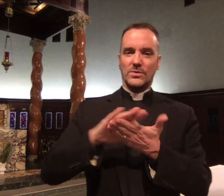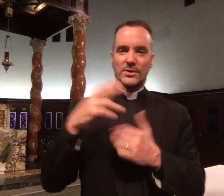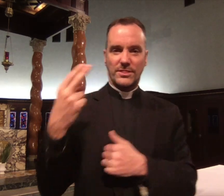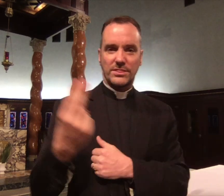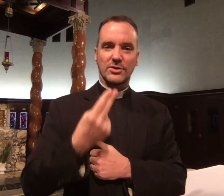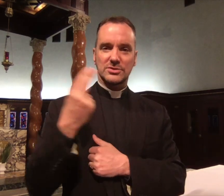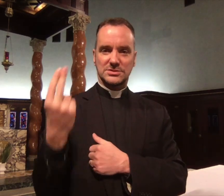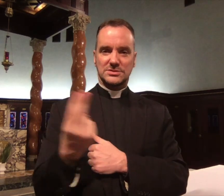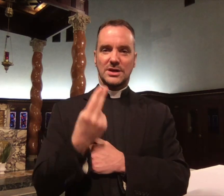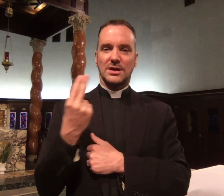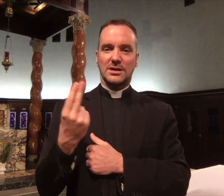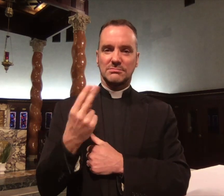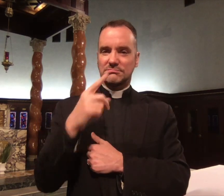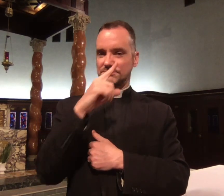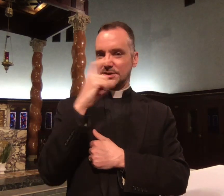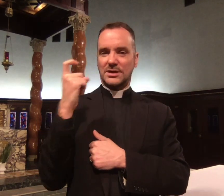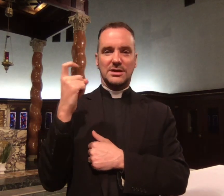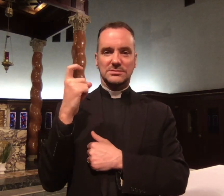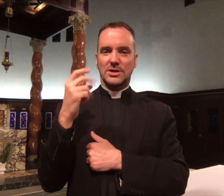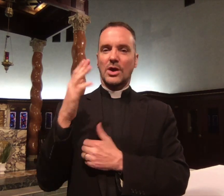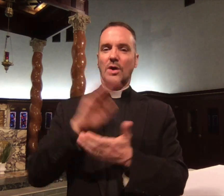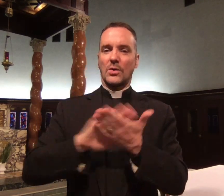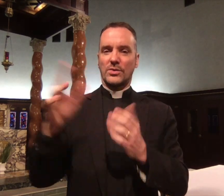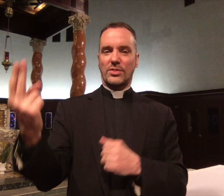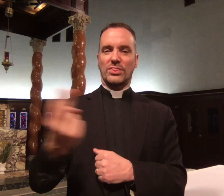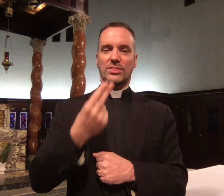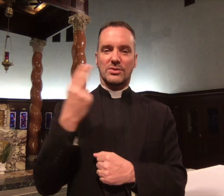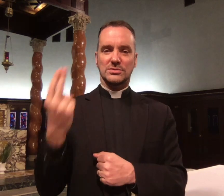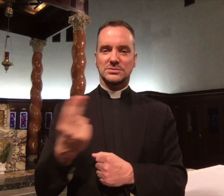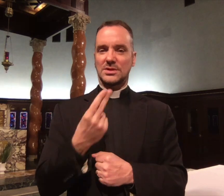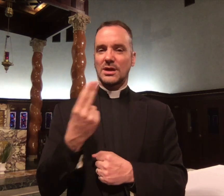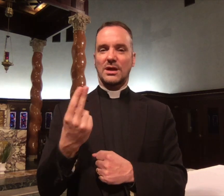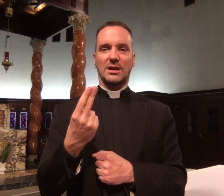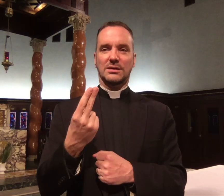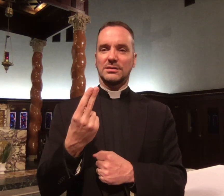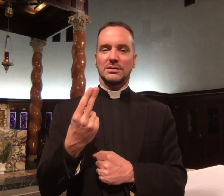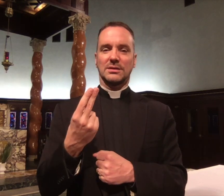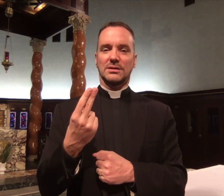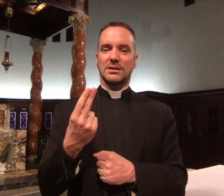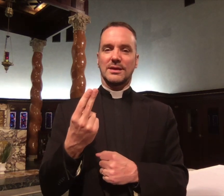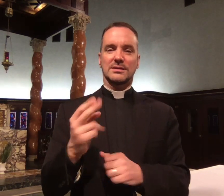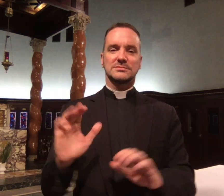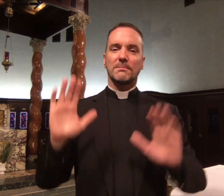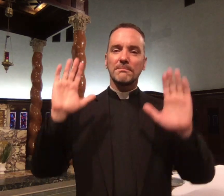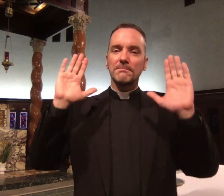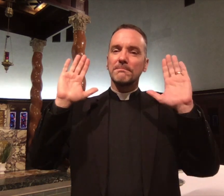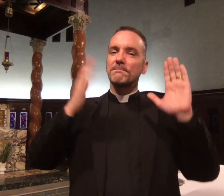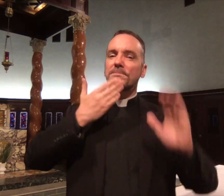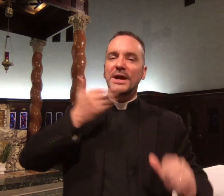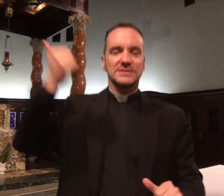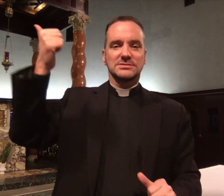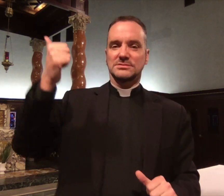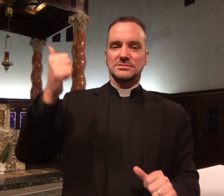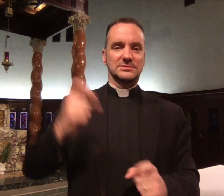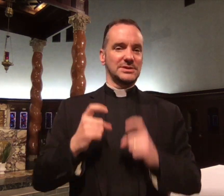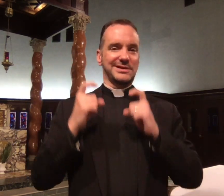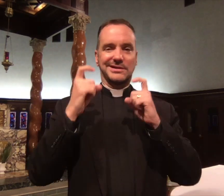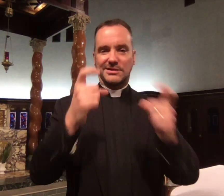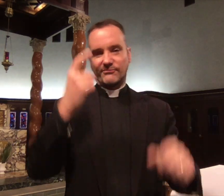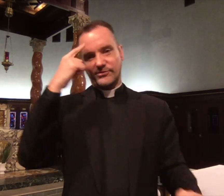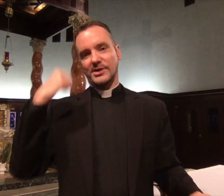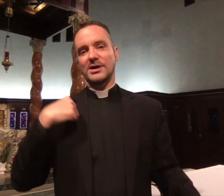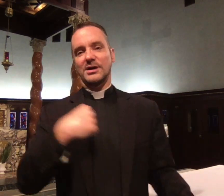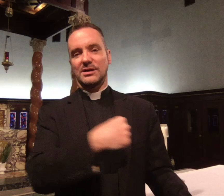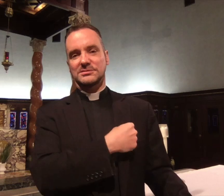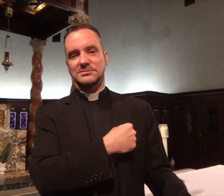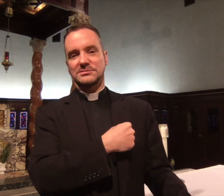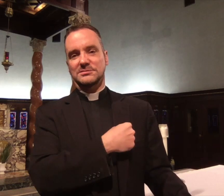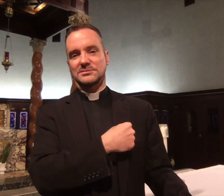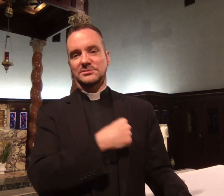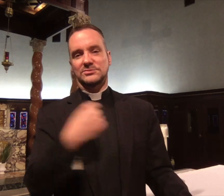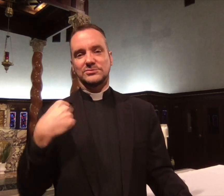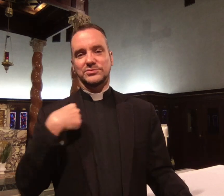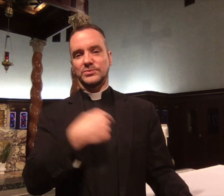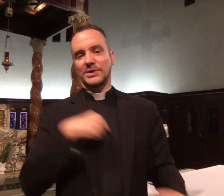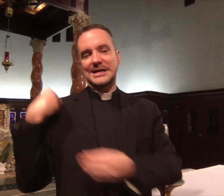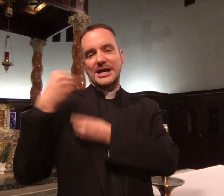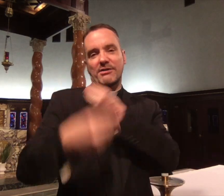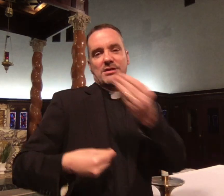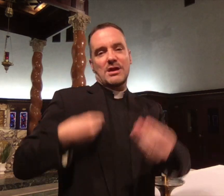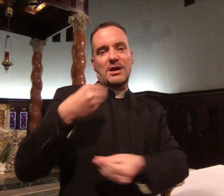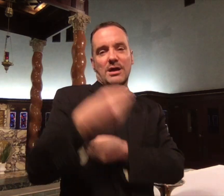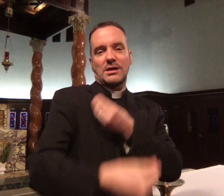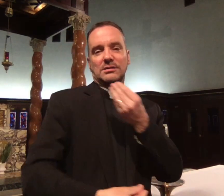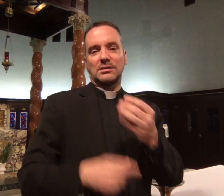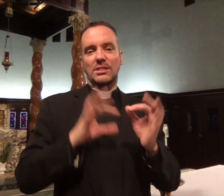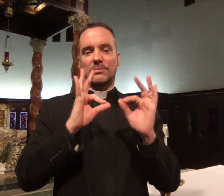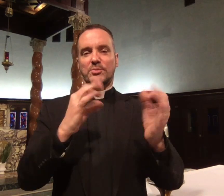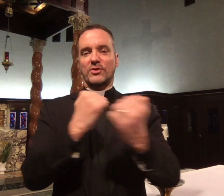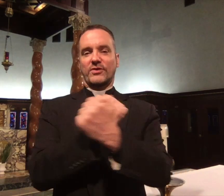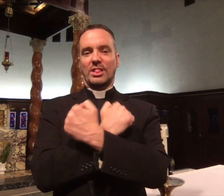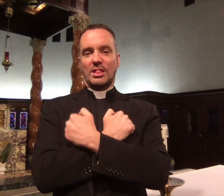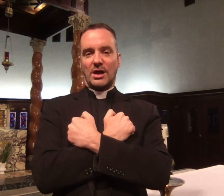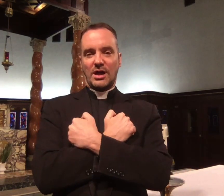I thank God for this Holy Thursday because it is the best gift for us.